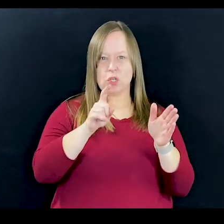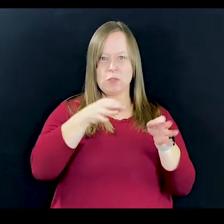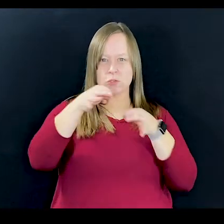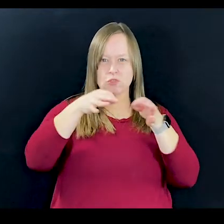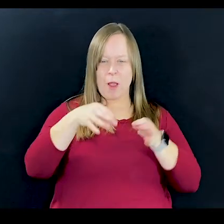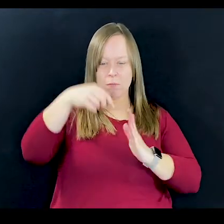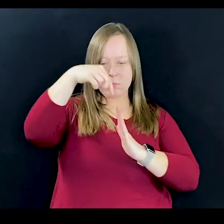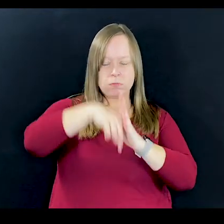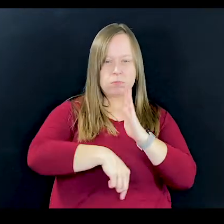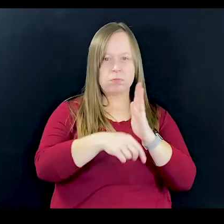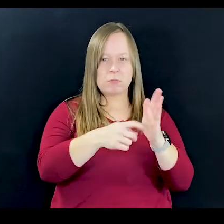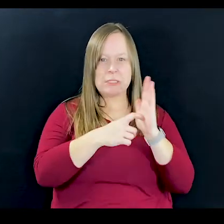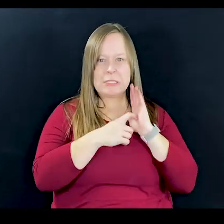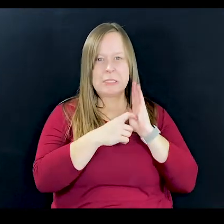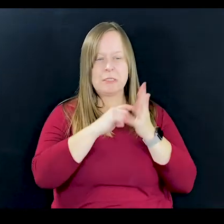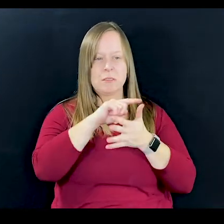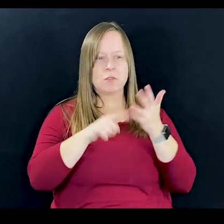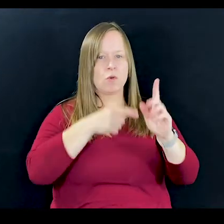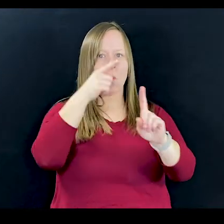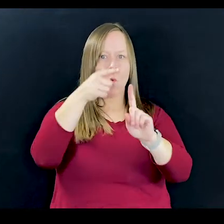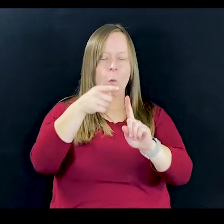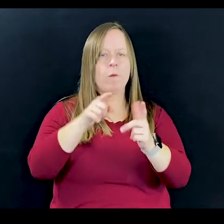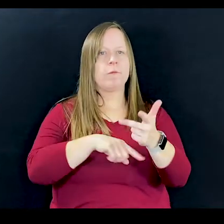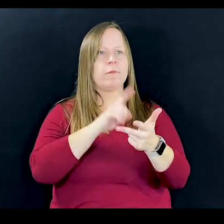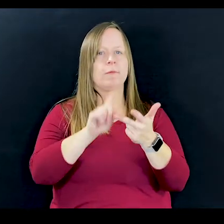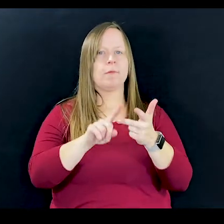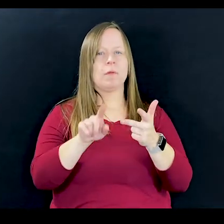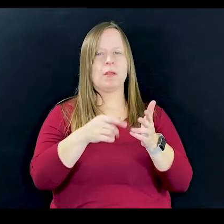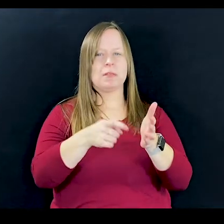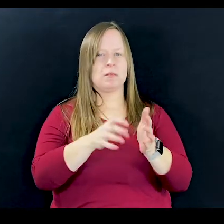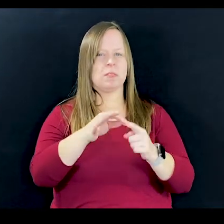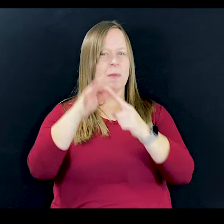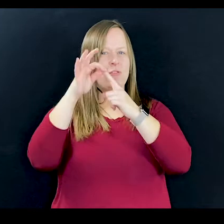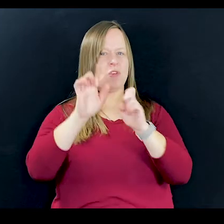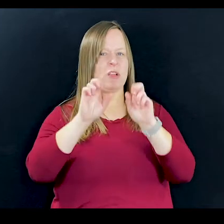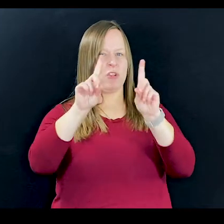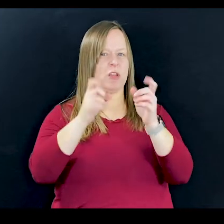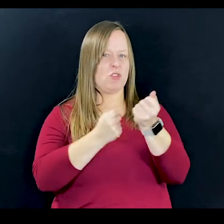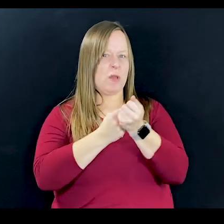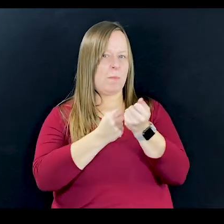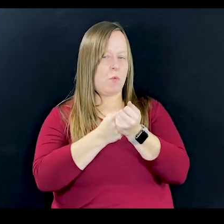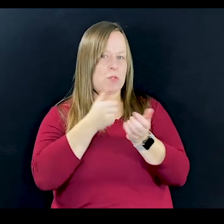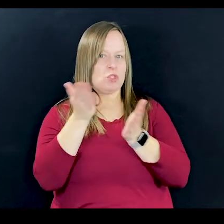describe the students needs, their goals and the special education supports and